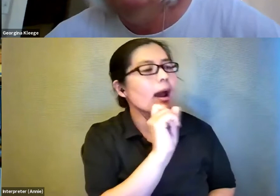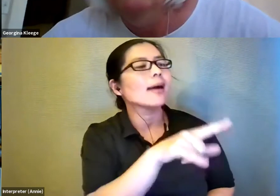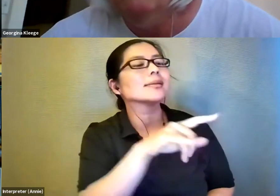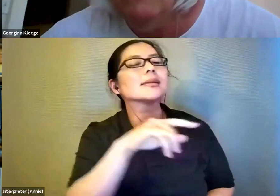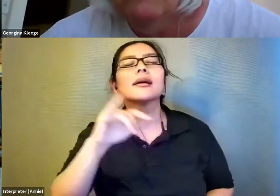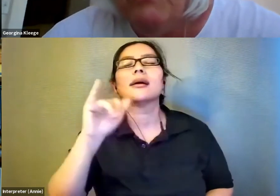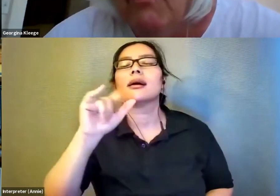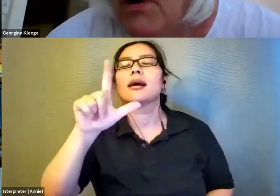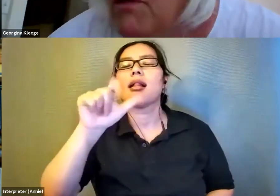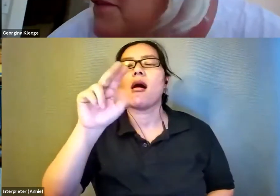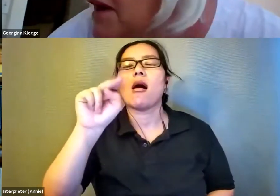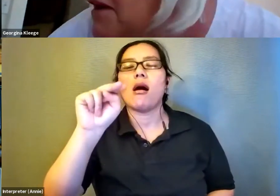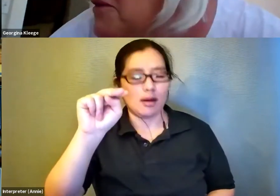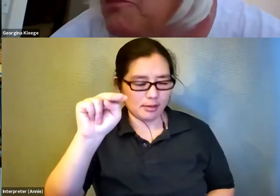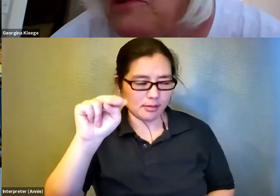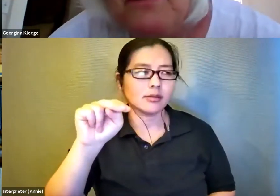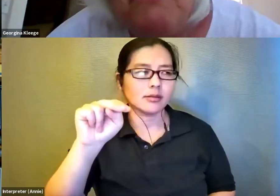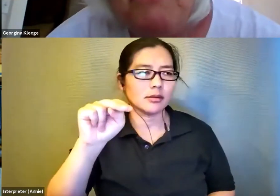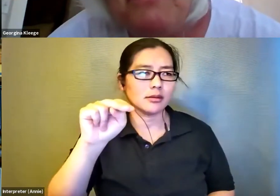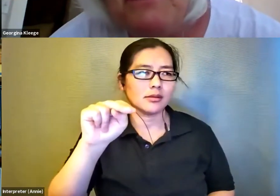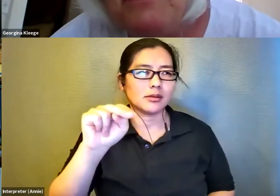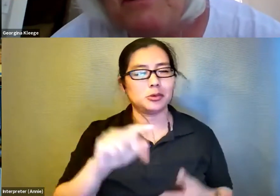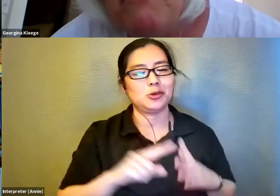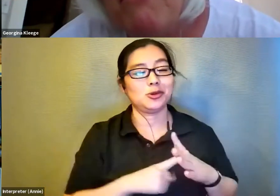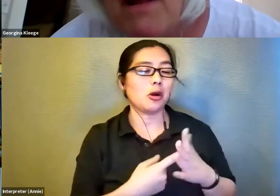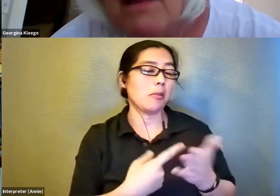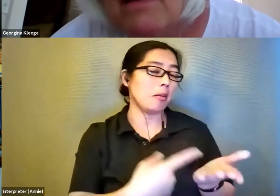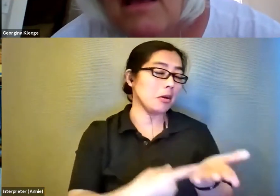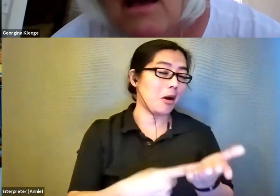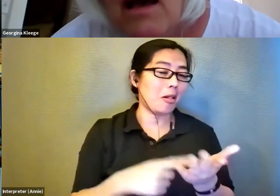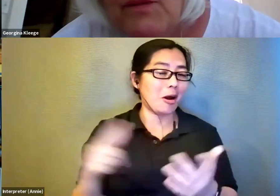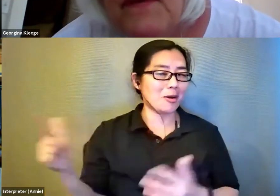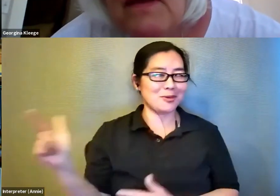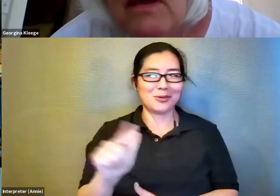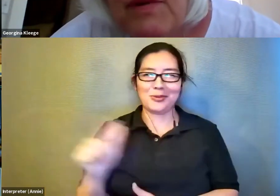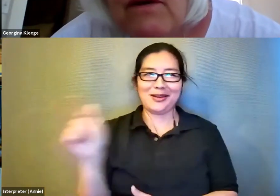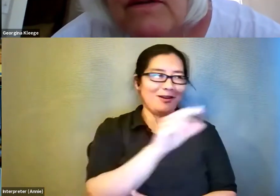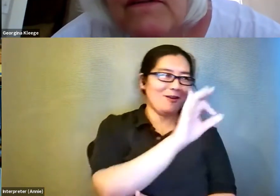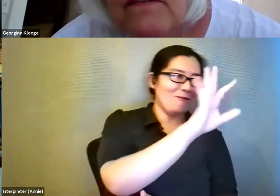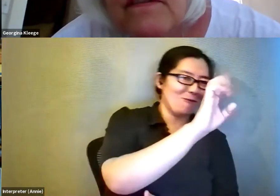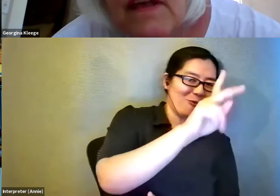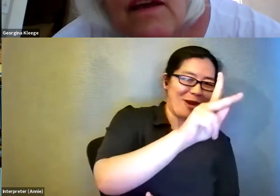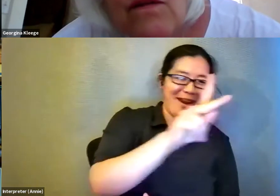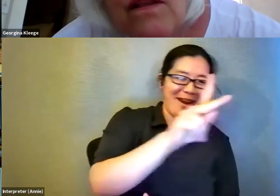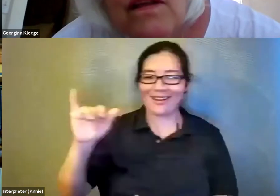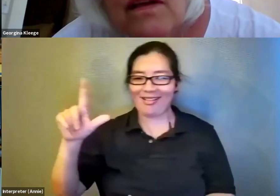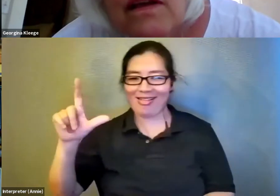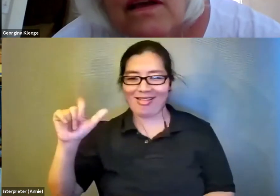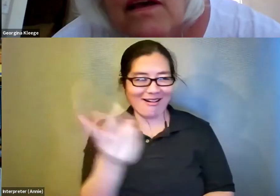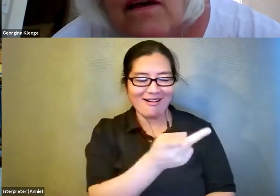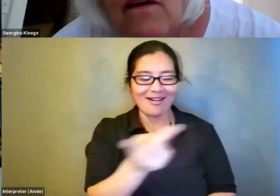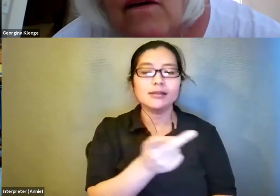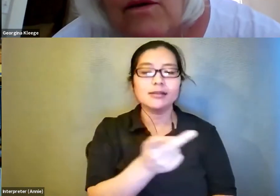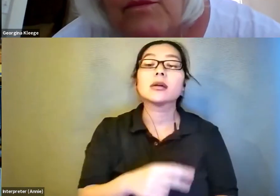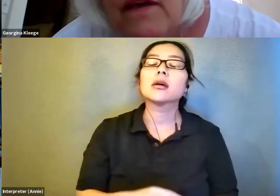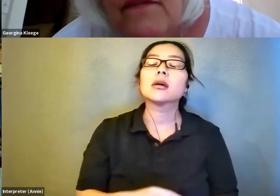sort of to promote a dialogue between you and Frank. I'm thinking about scale and